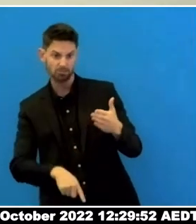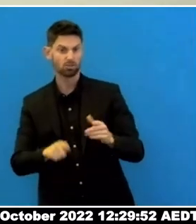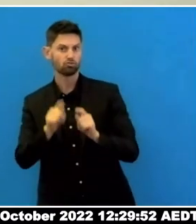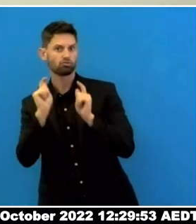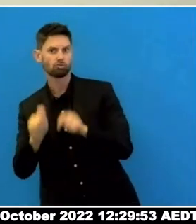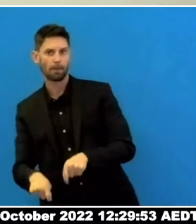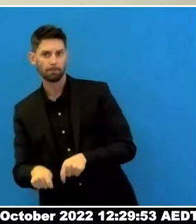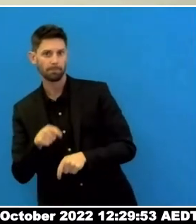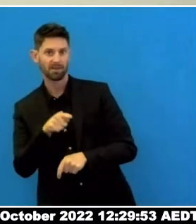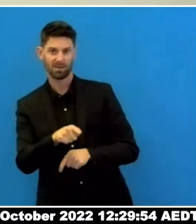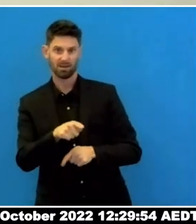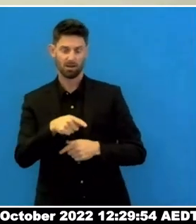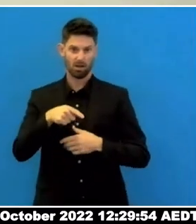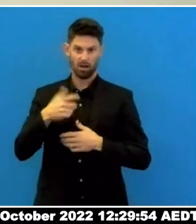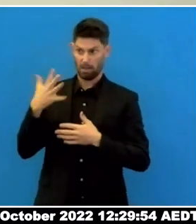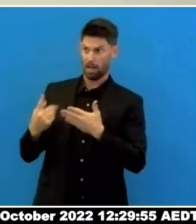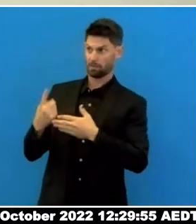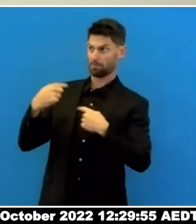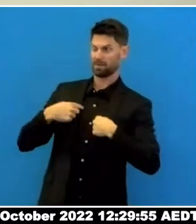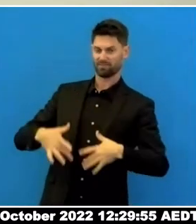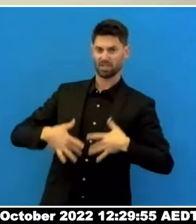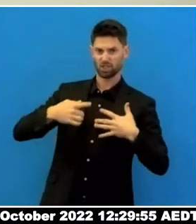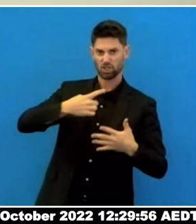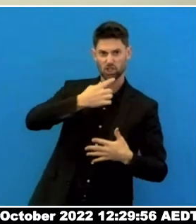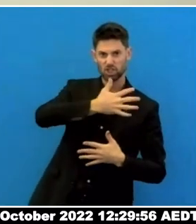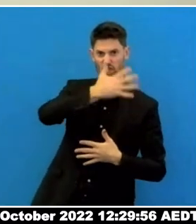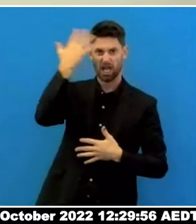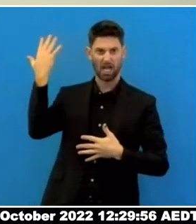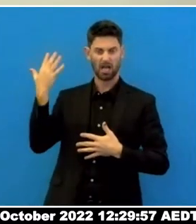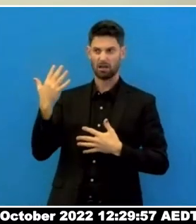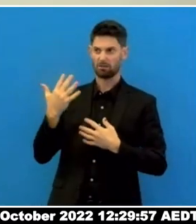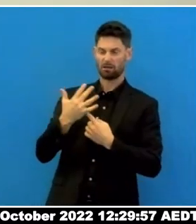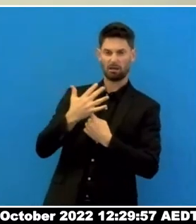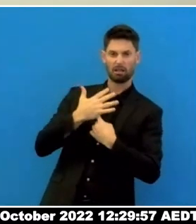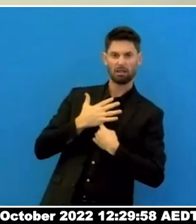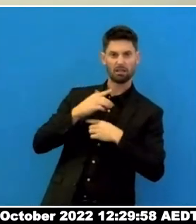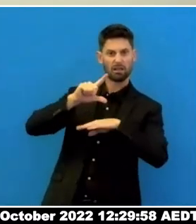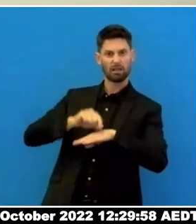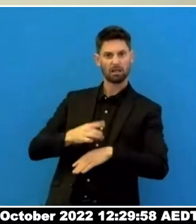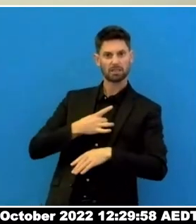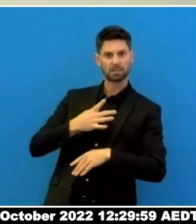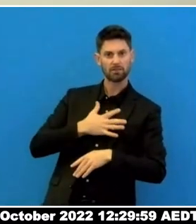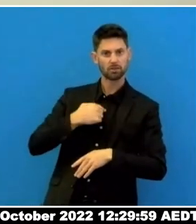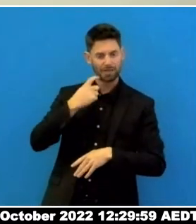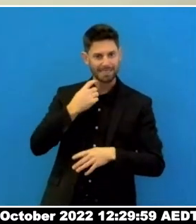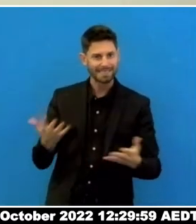they are really very extreme, and that's where our fourth recovery goal, which is around the restoring dignity and value, reducing excessive shame